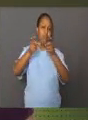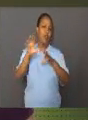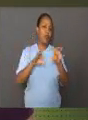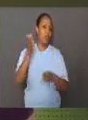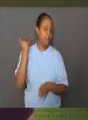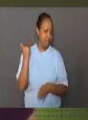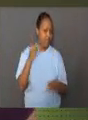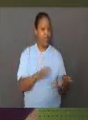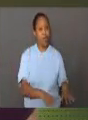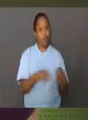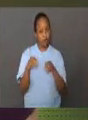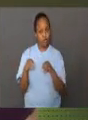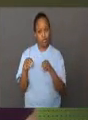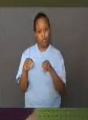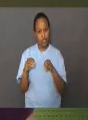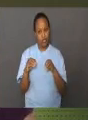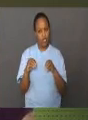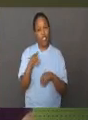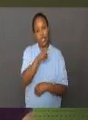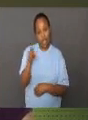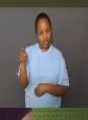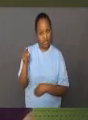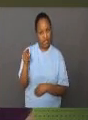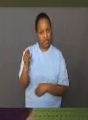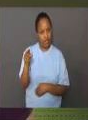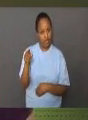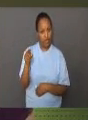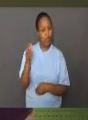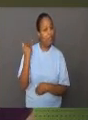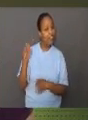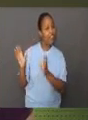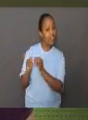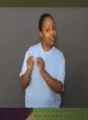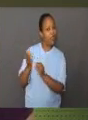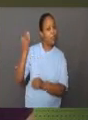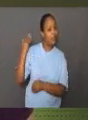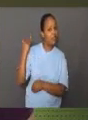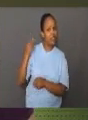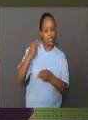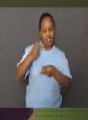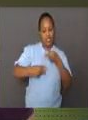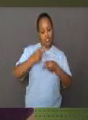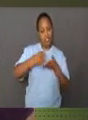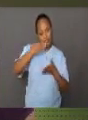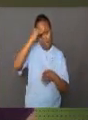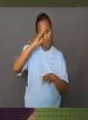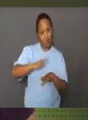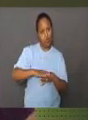students using knowledge you have acquired in earlier civics units please